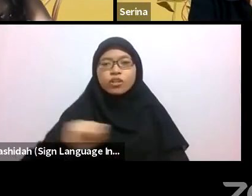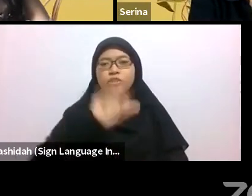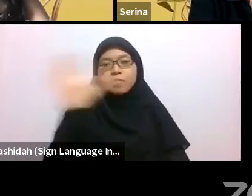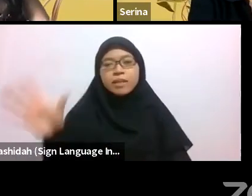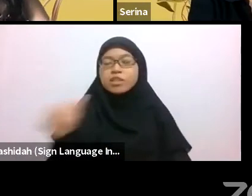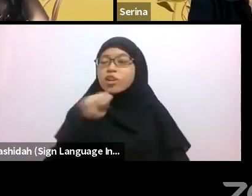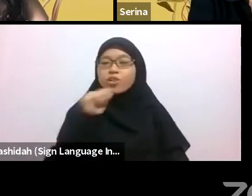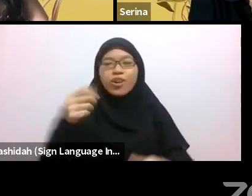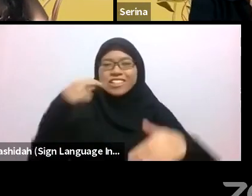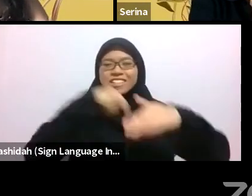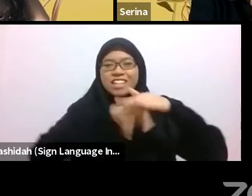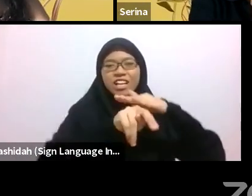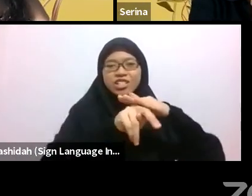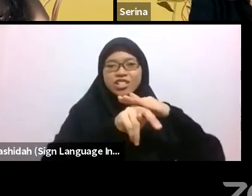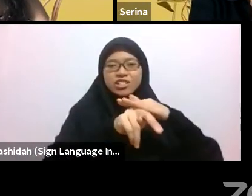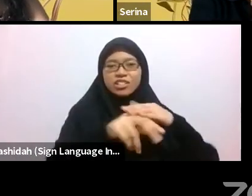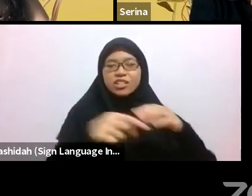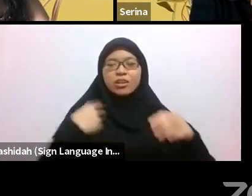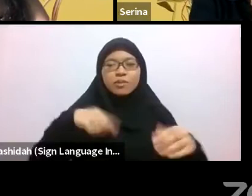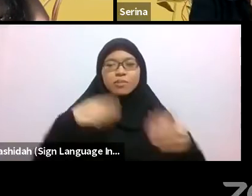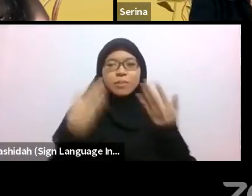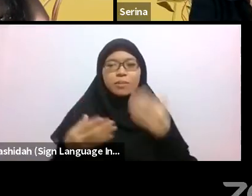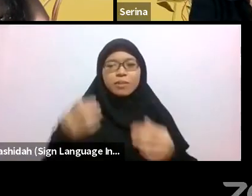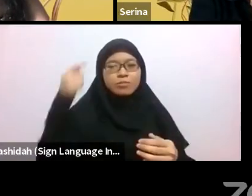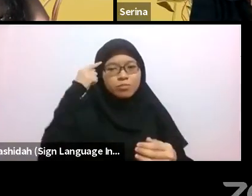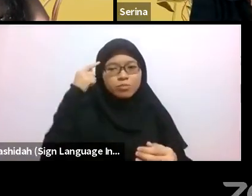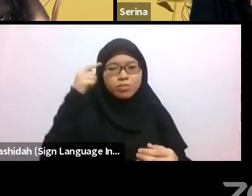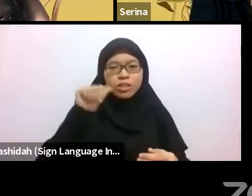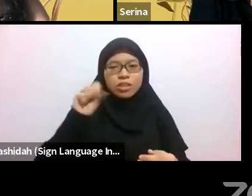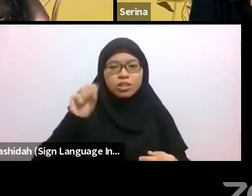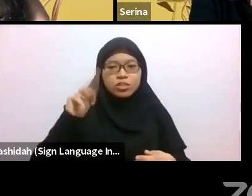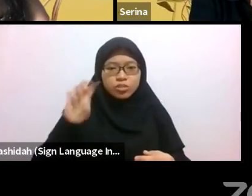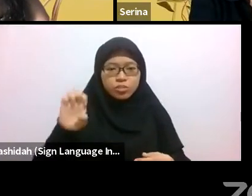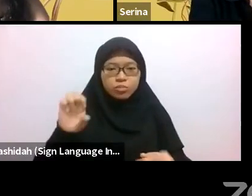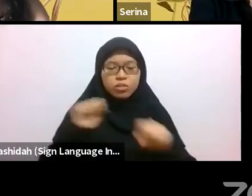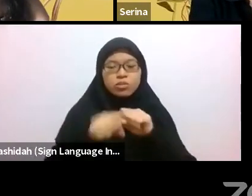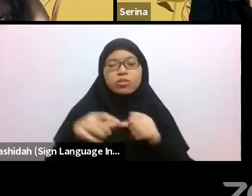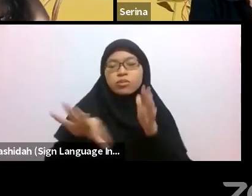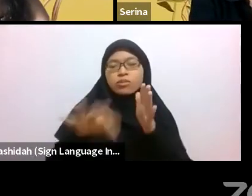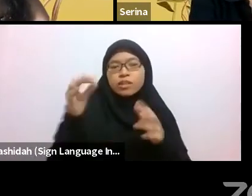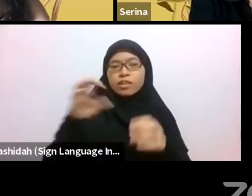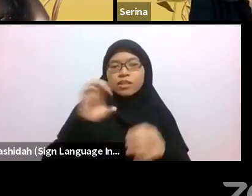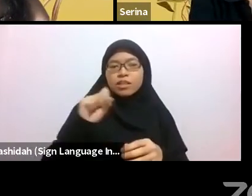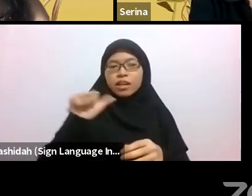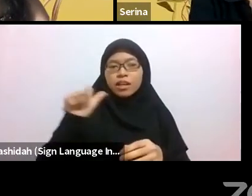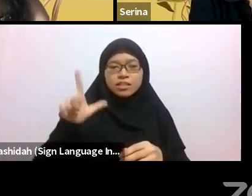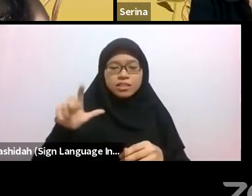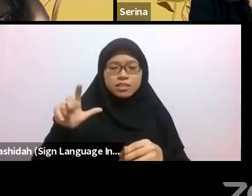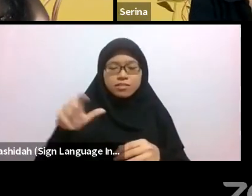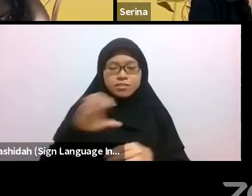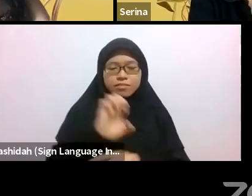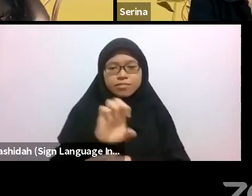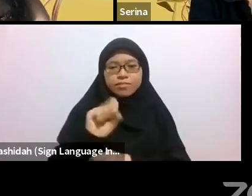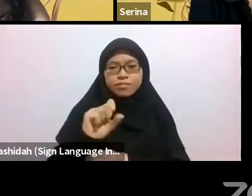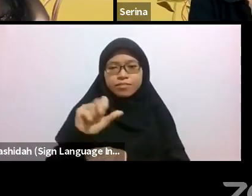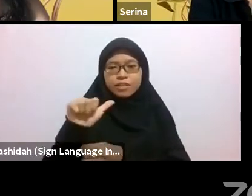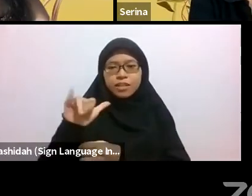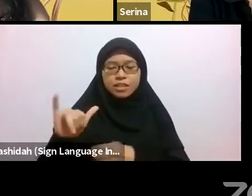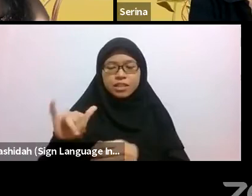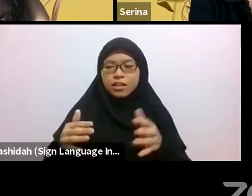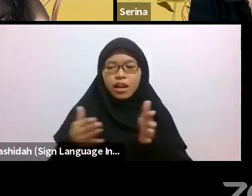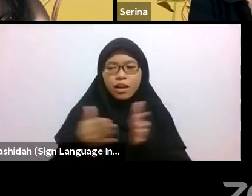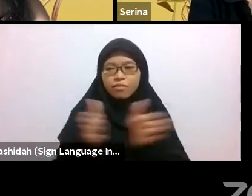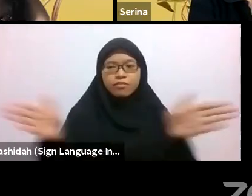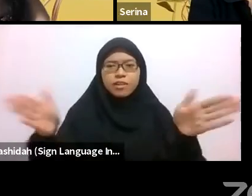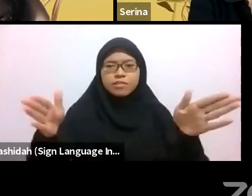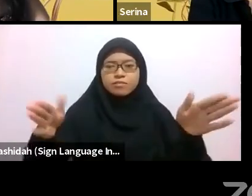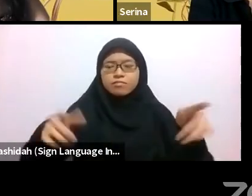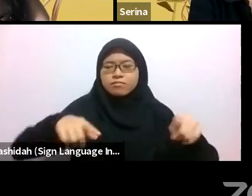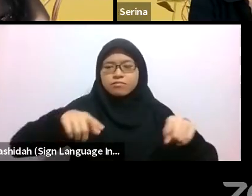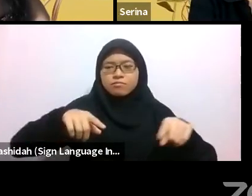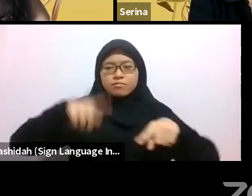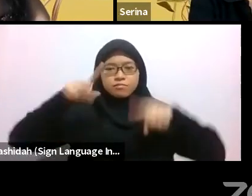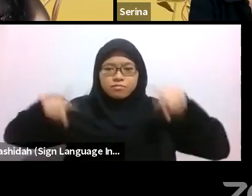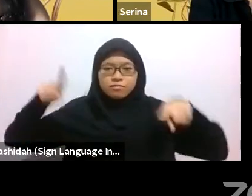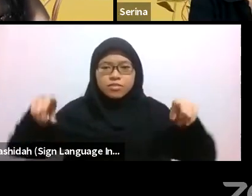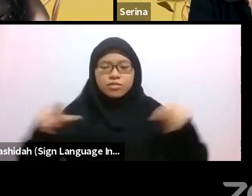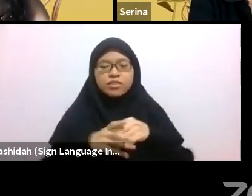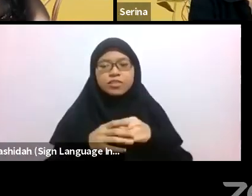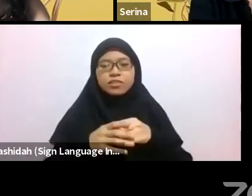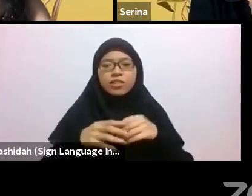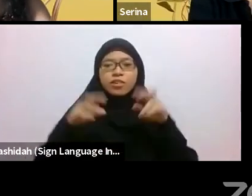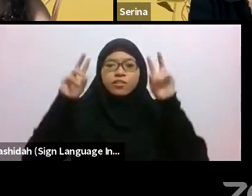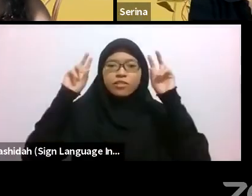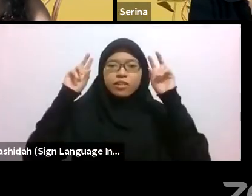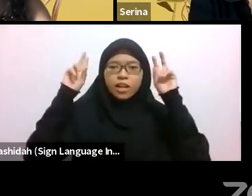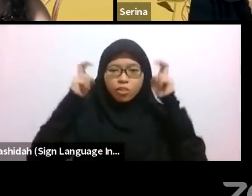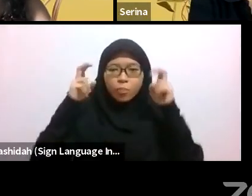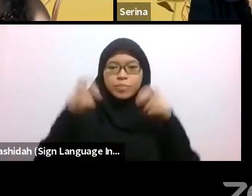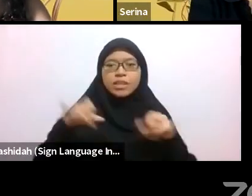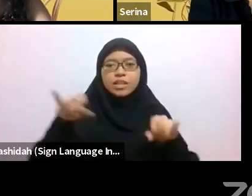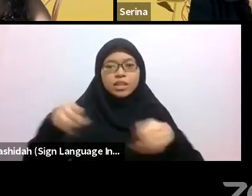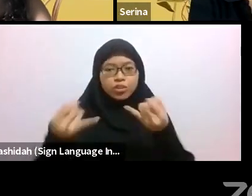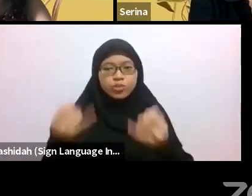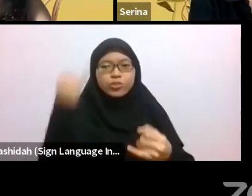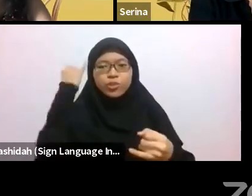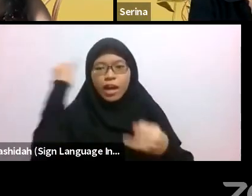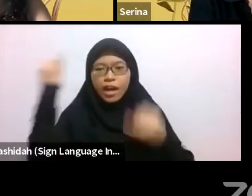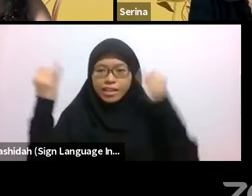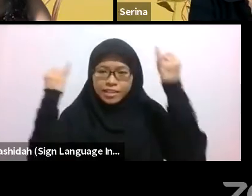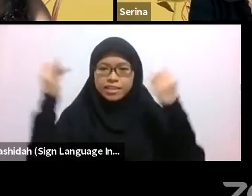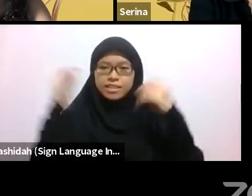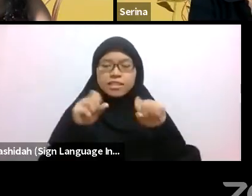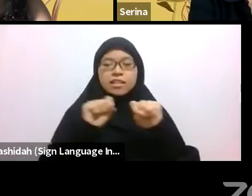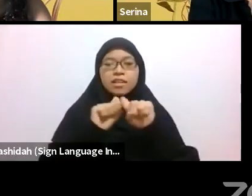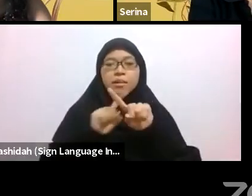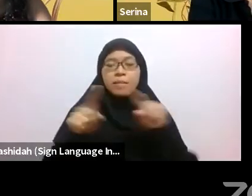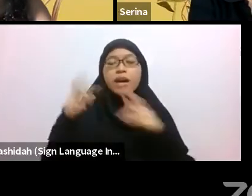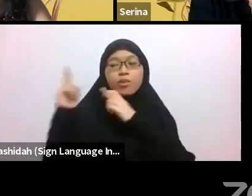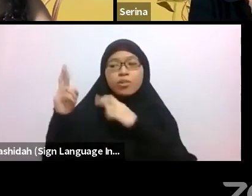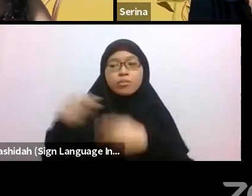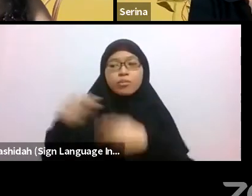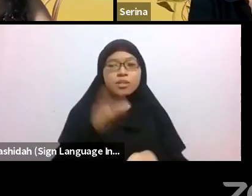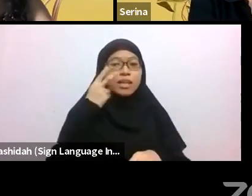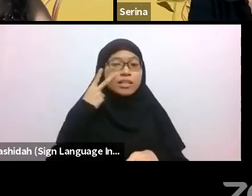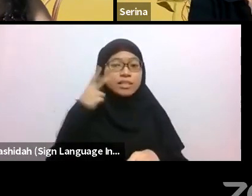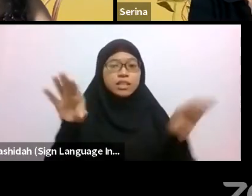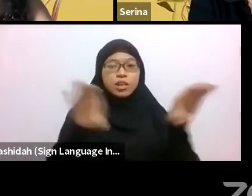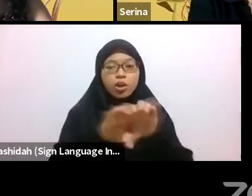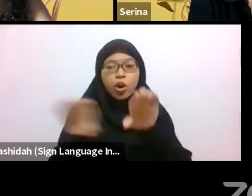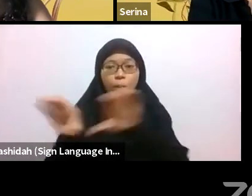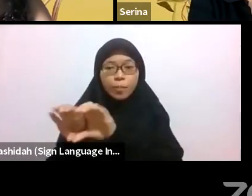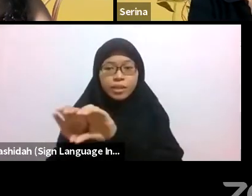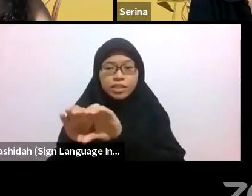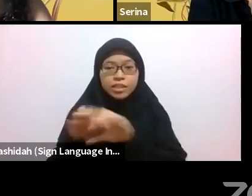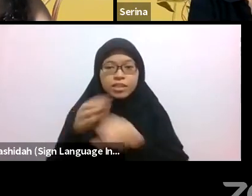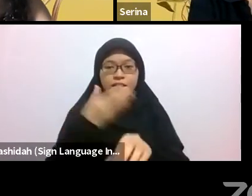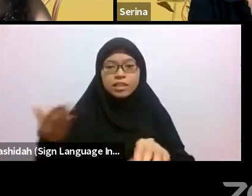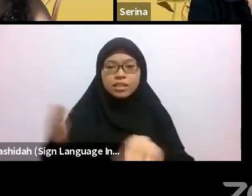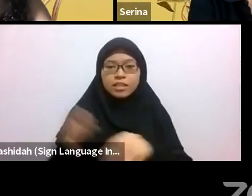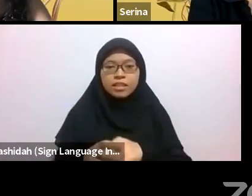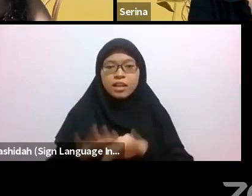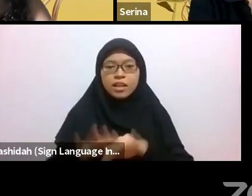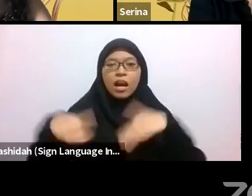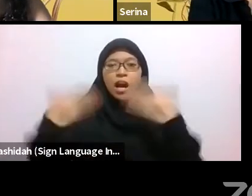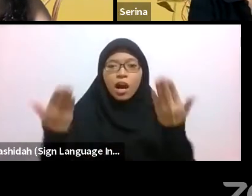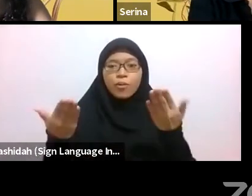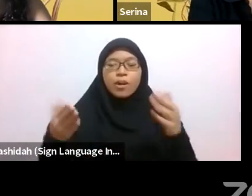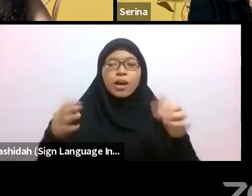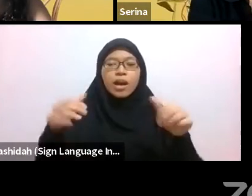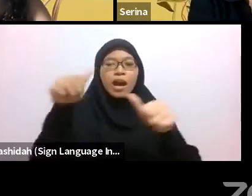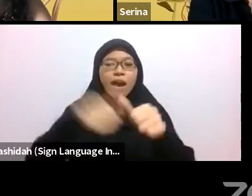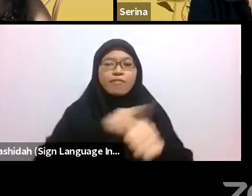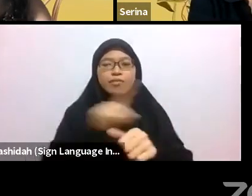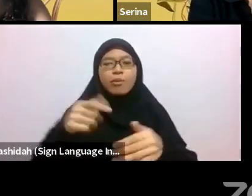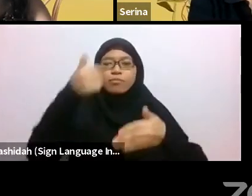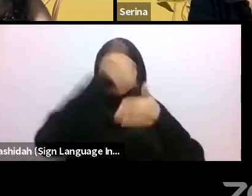So I think you will find that the essays cover a wide range of topics, ideas, issues. I hope that you’ll be able to see commonalities in terms of how everyone is advocating, in a way,